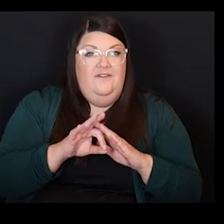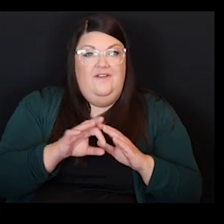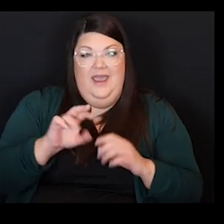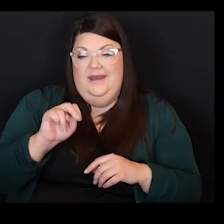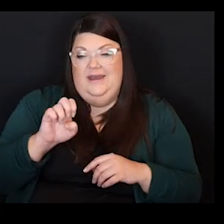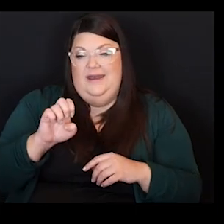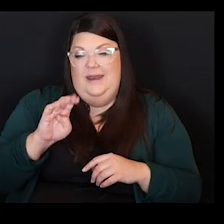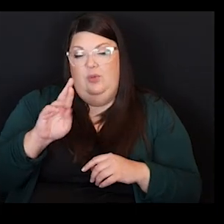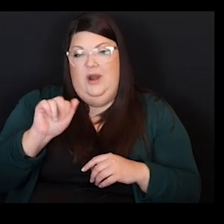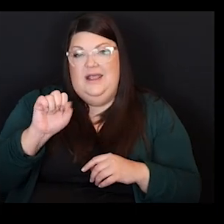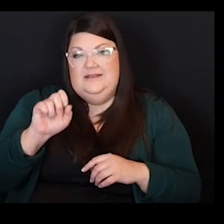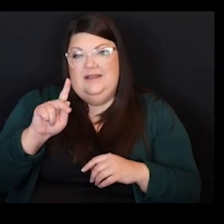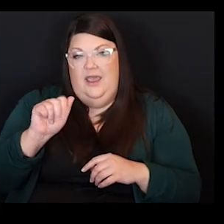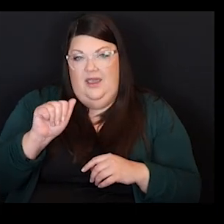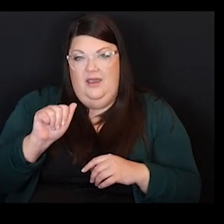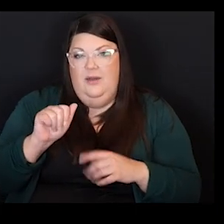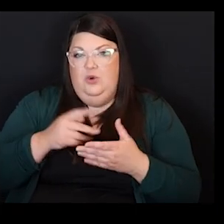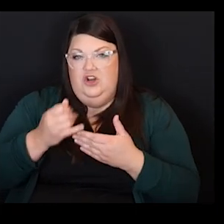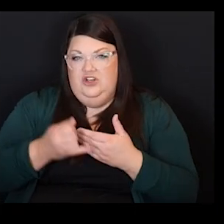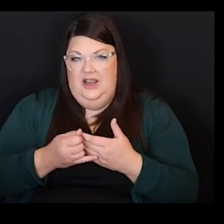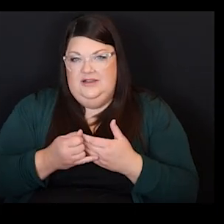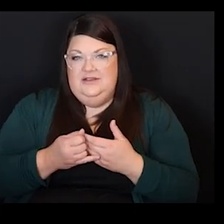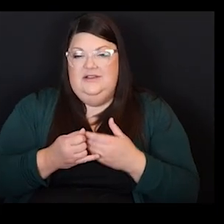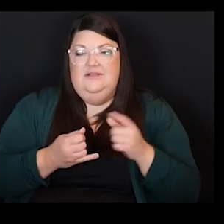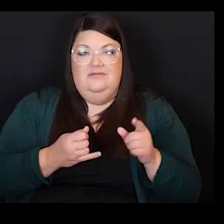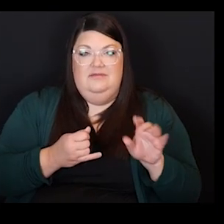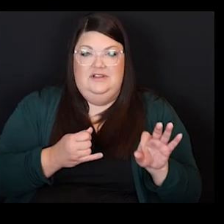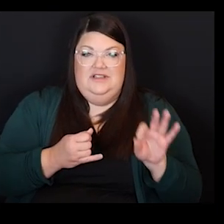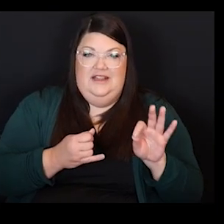section and select NE. That gives you two results.